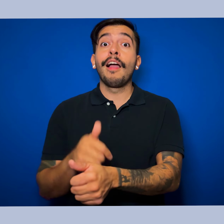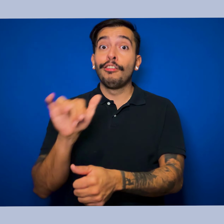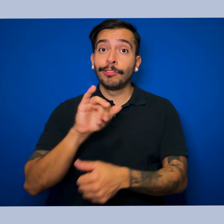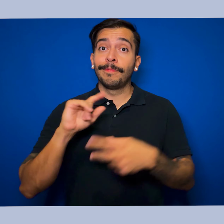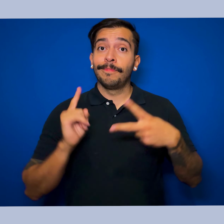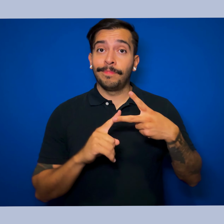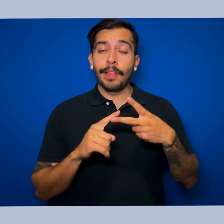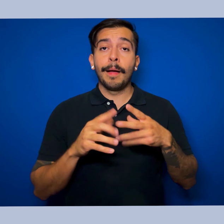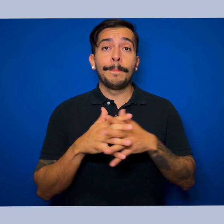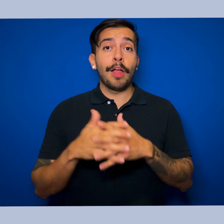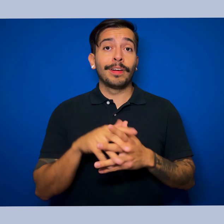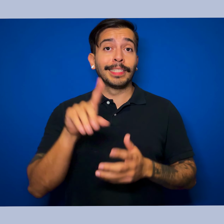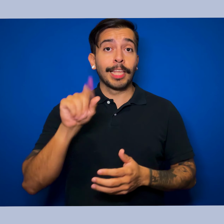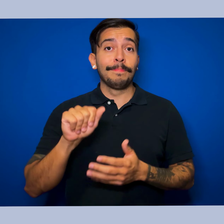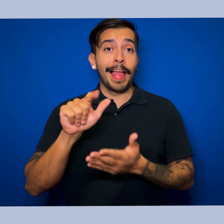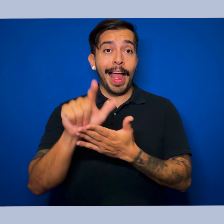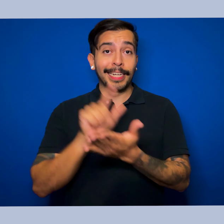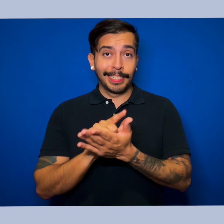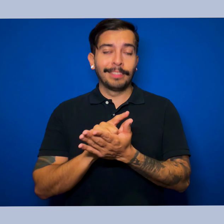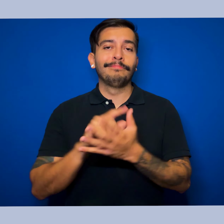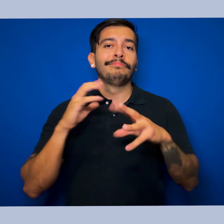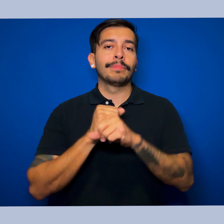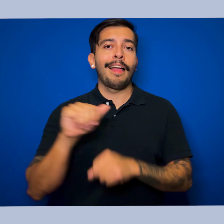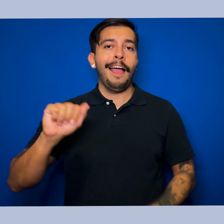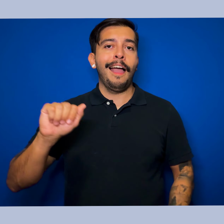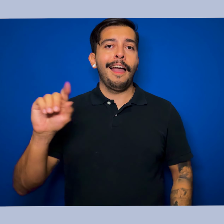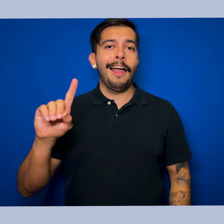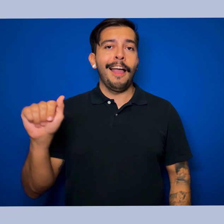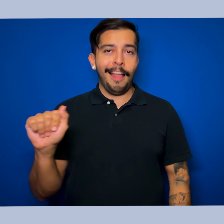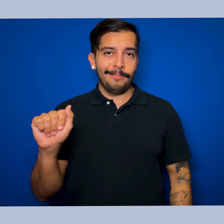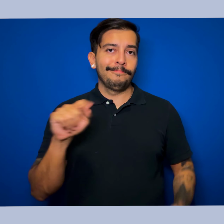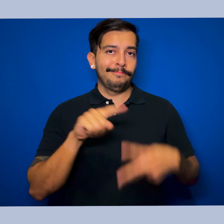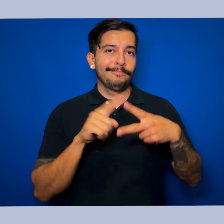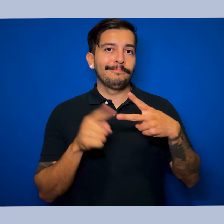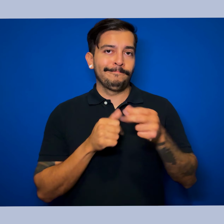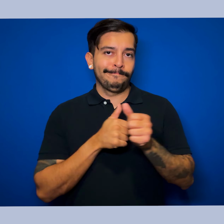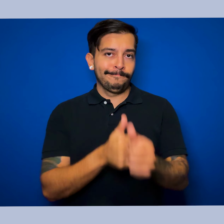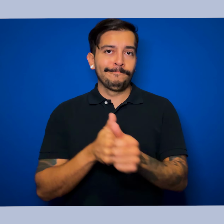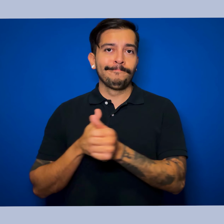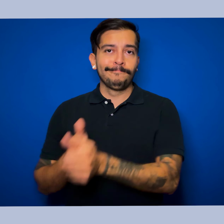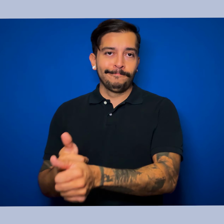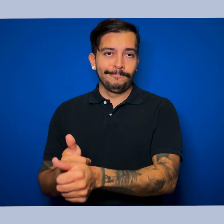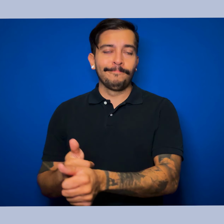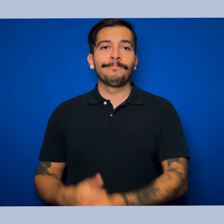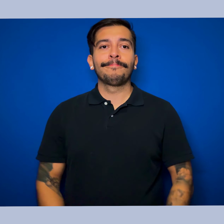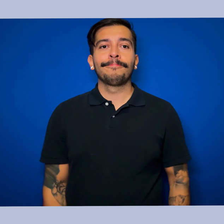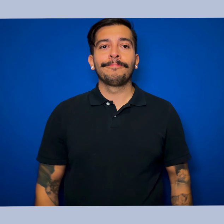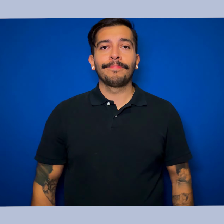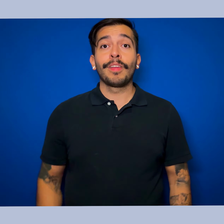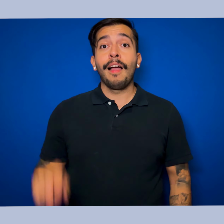and the Americans with Disabilities Act, or the ADA.